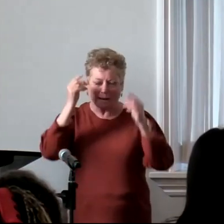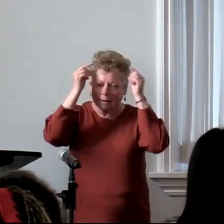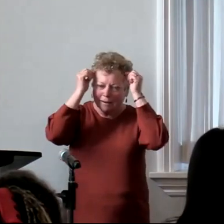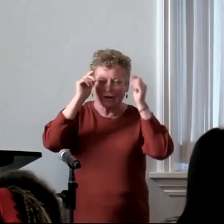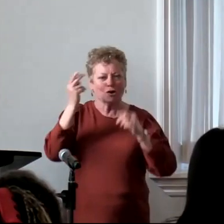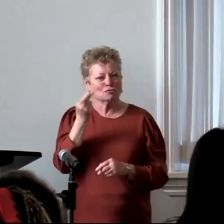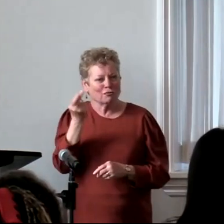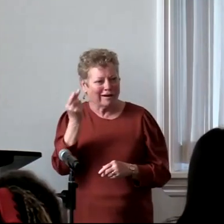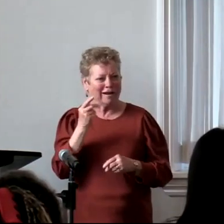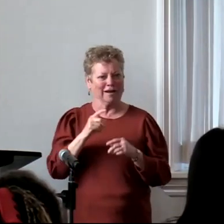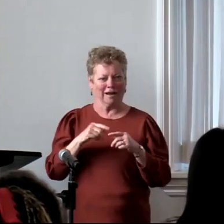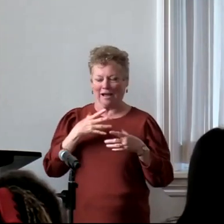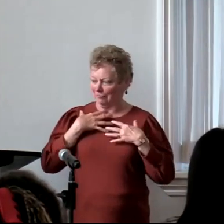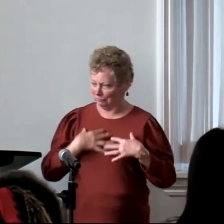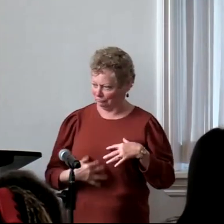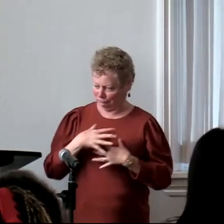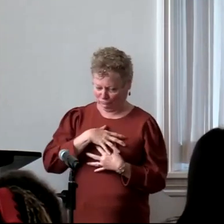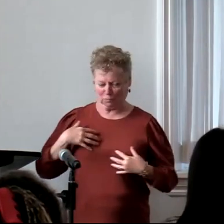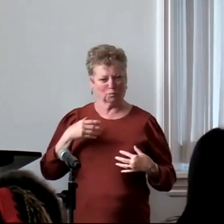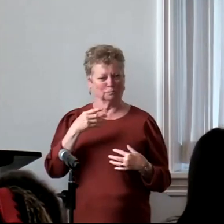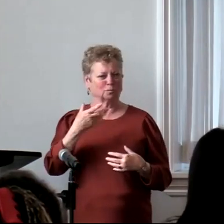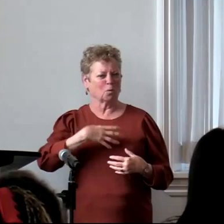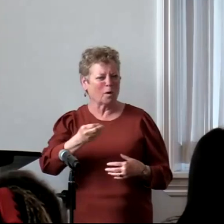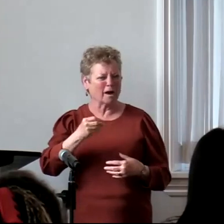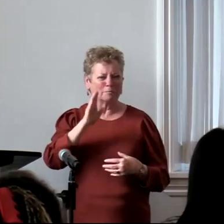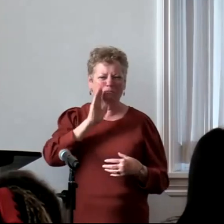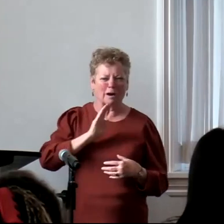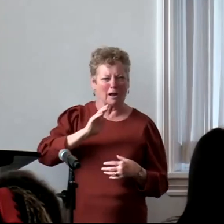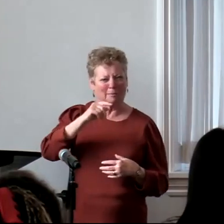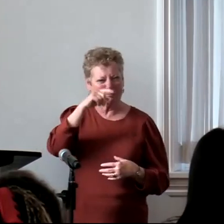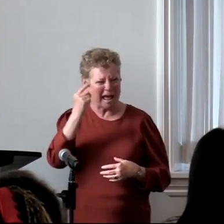I am wearing a white and black shirt with a bit of design.